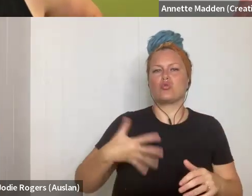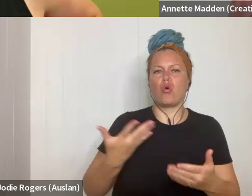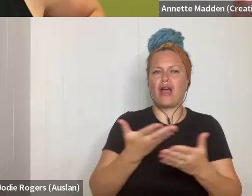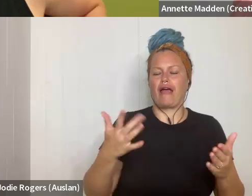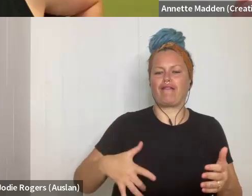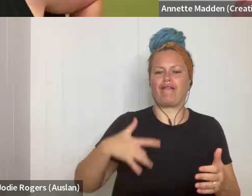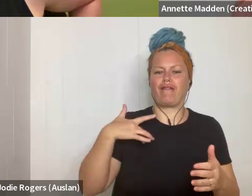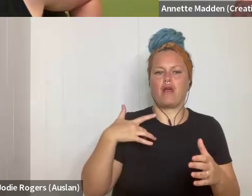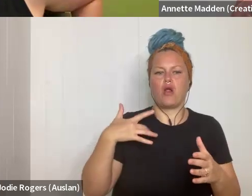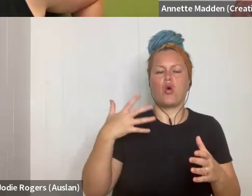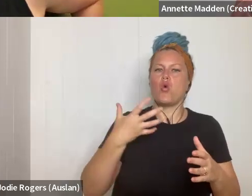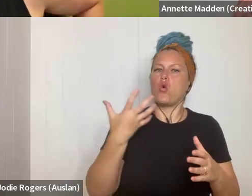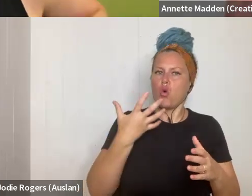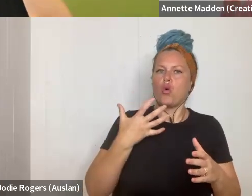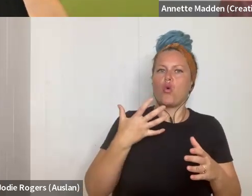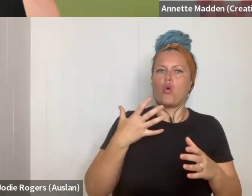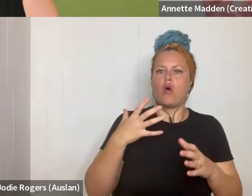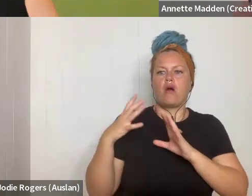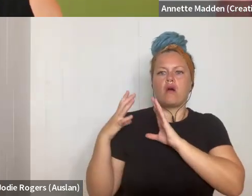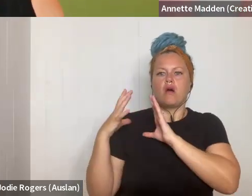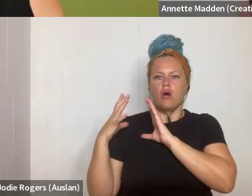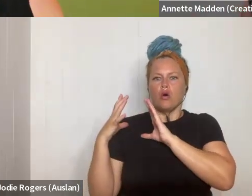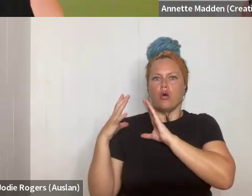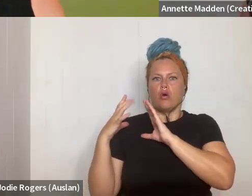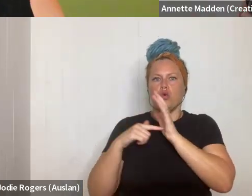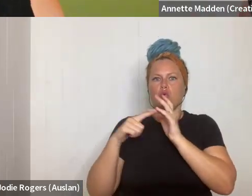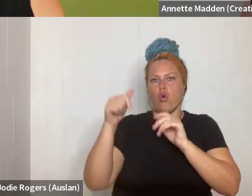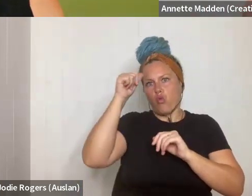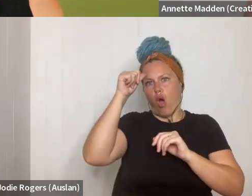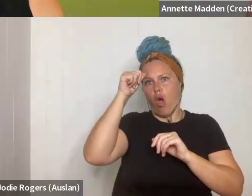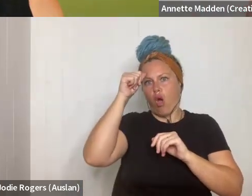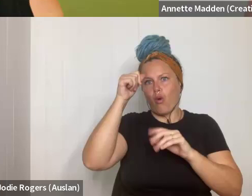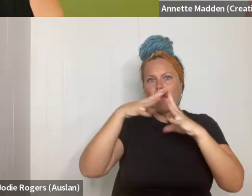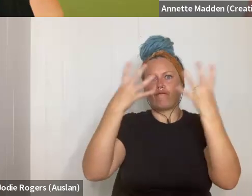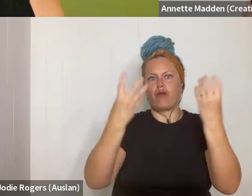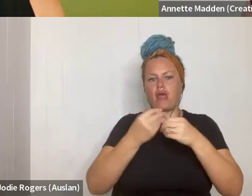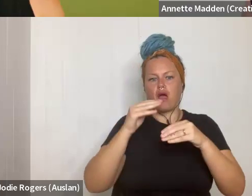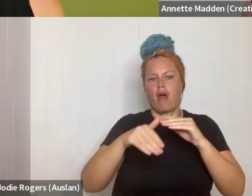being primarily focused on what that can unlock for that two-year period, and if there are